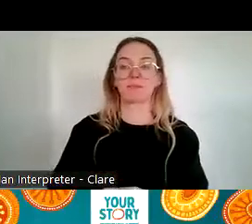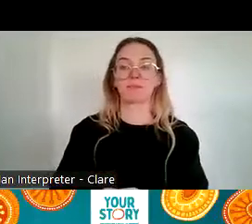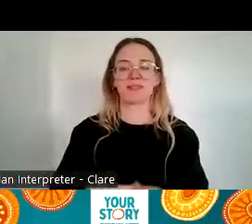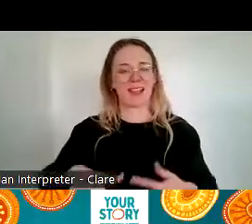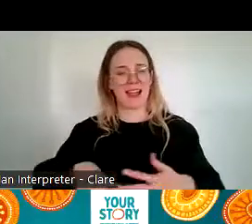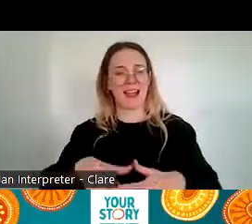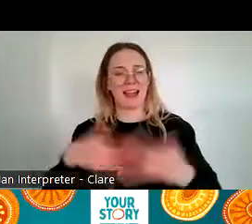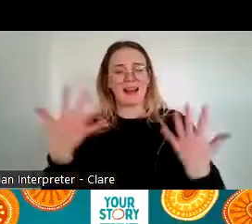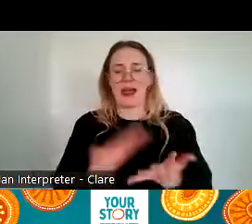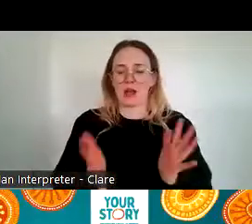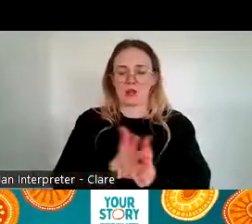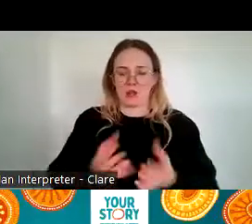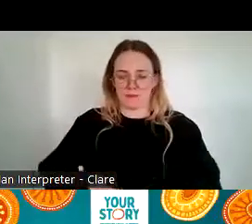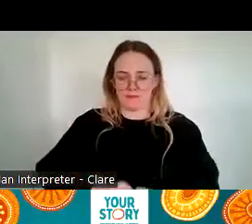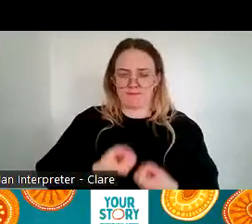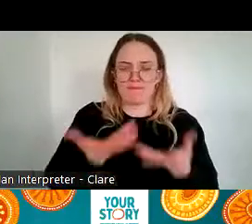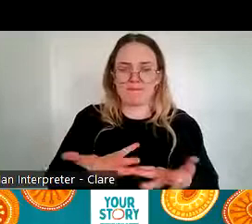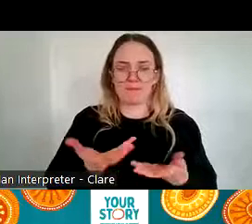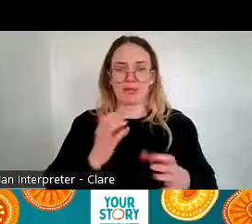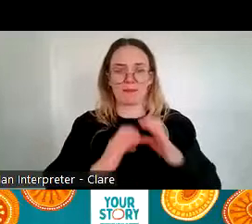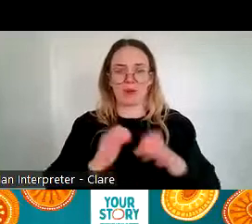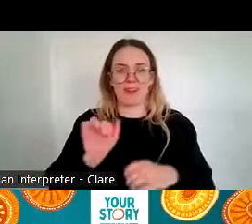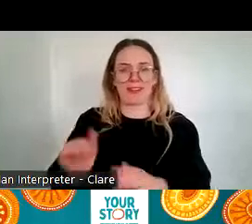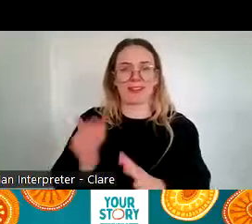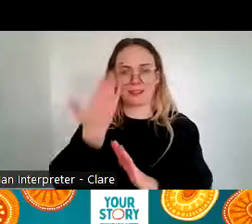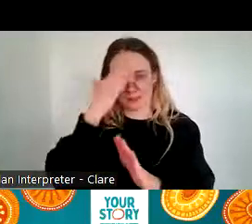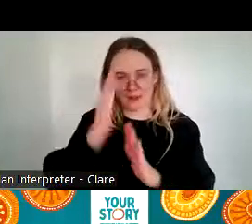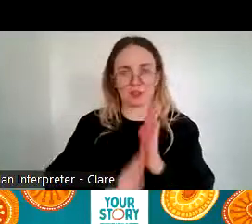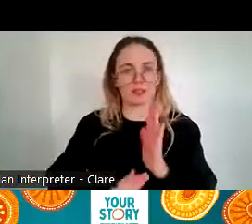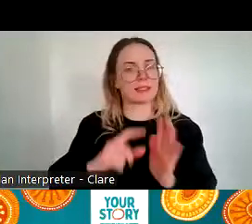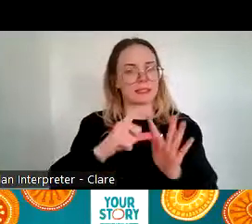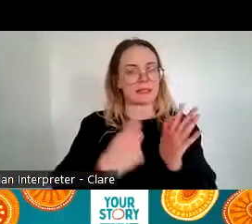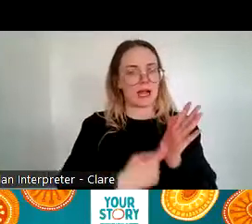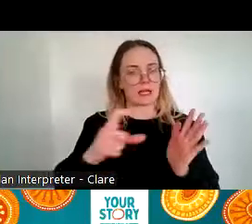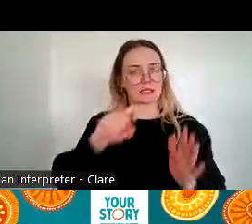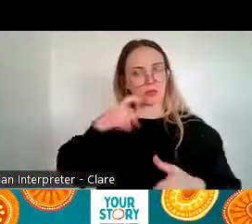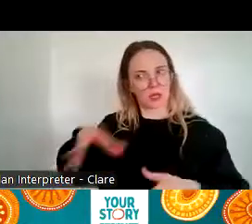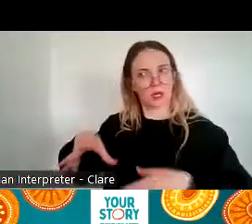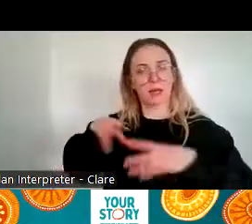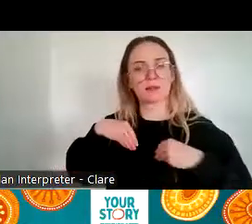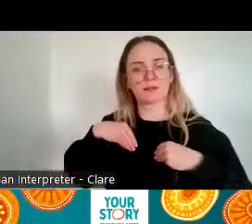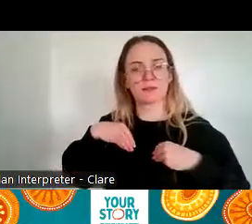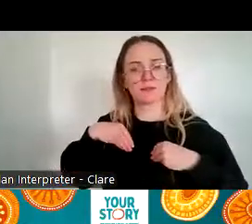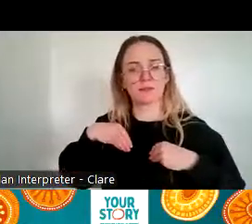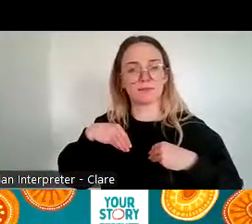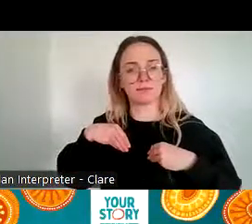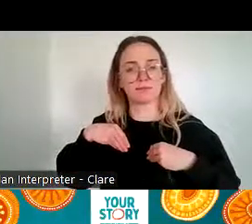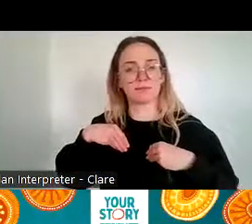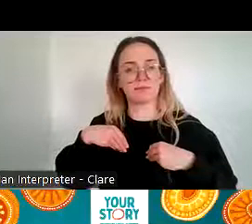can communicate their experience, the Disability Royal Commission will do its best to receive that.